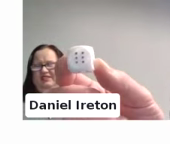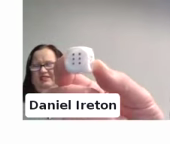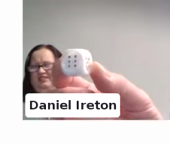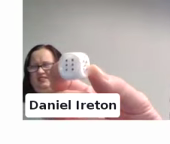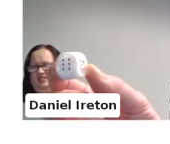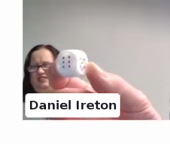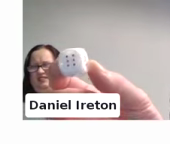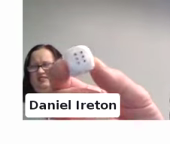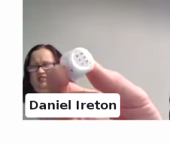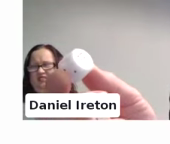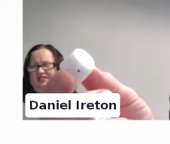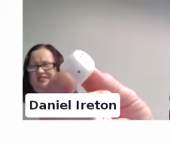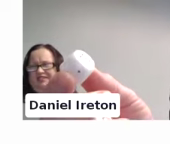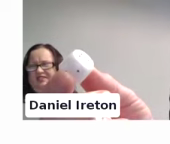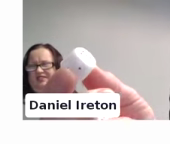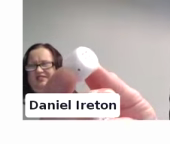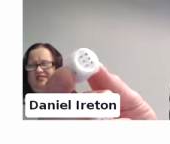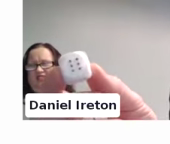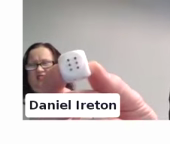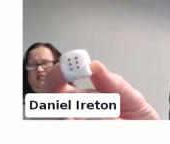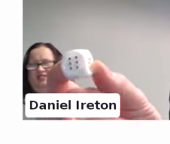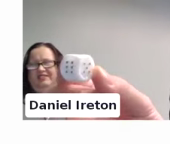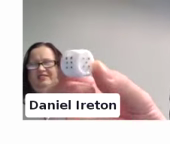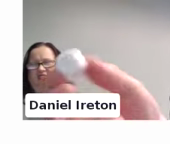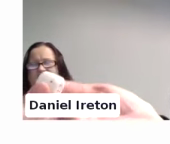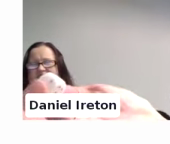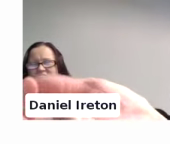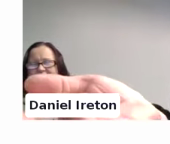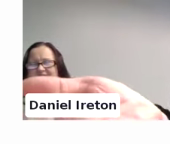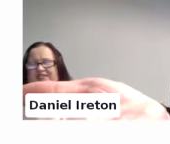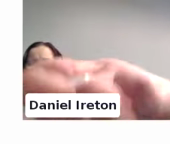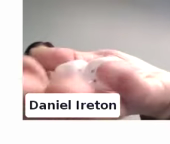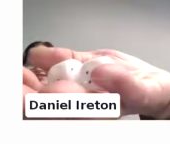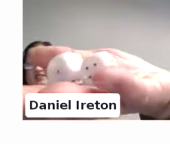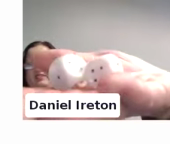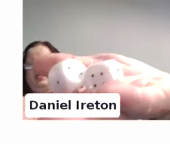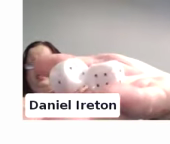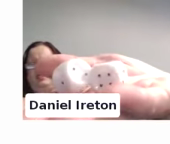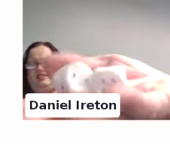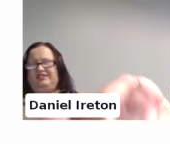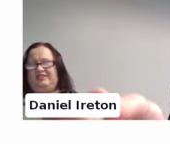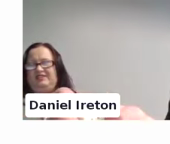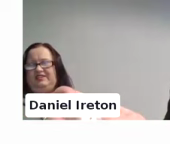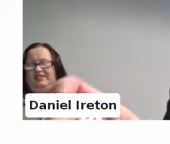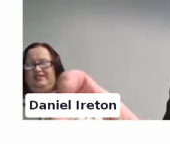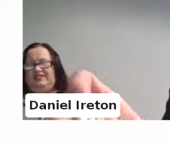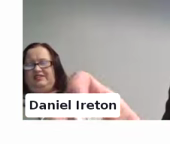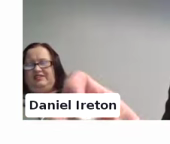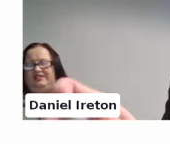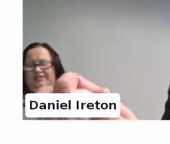It was $100 for the monopoly set.